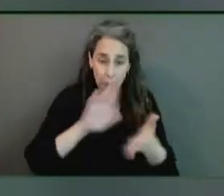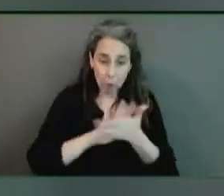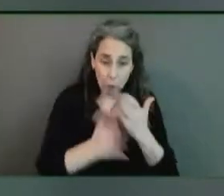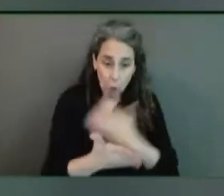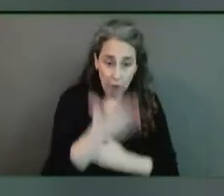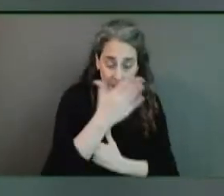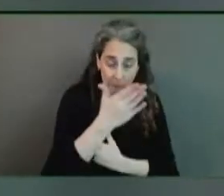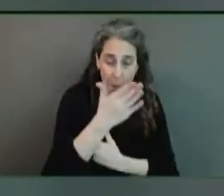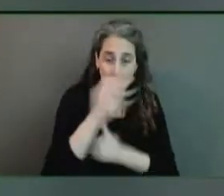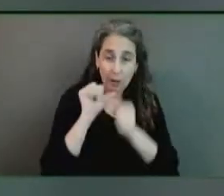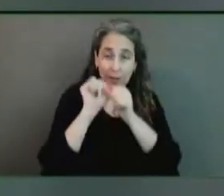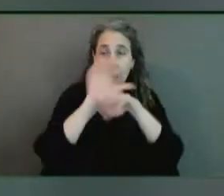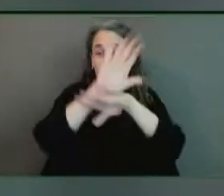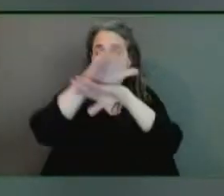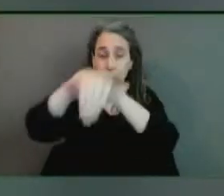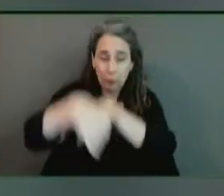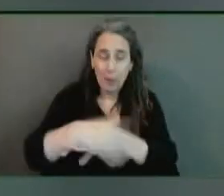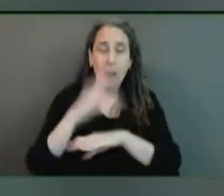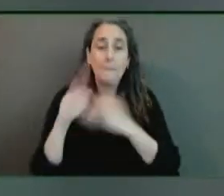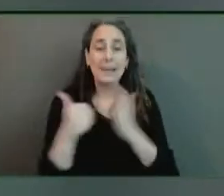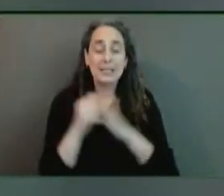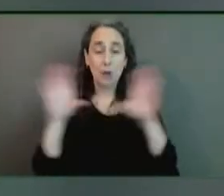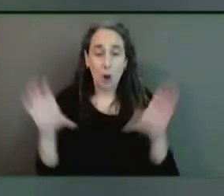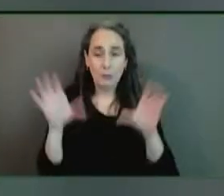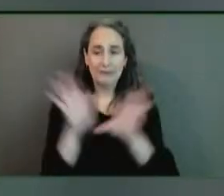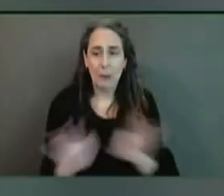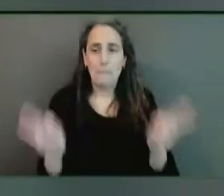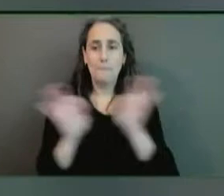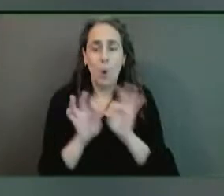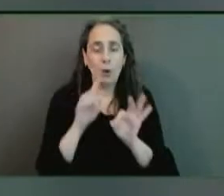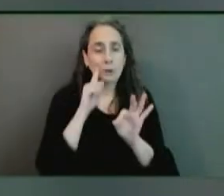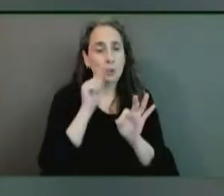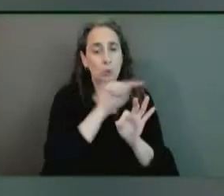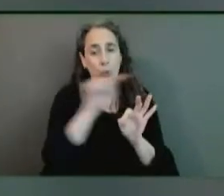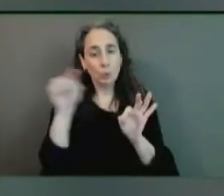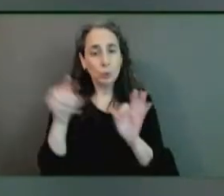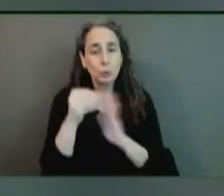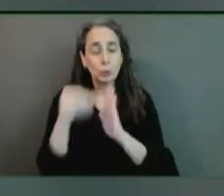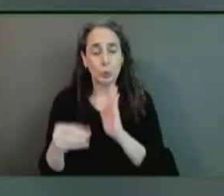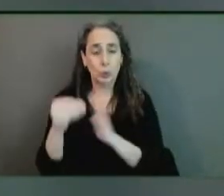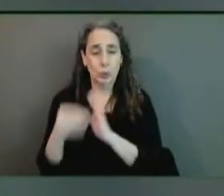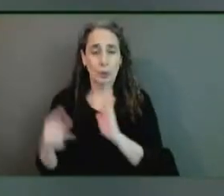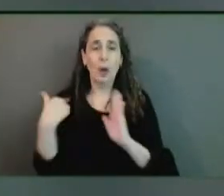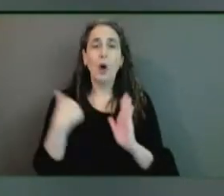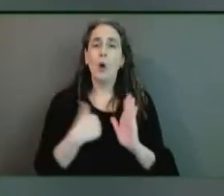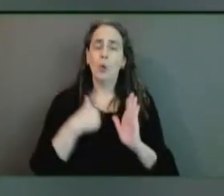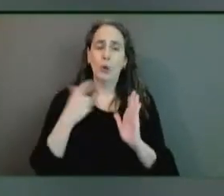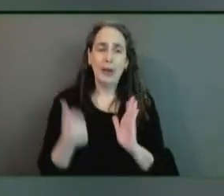that. Because many of our students they come to school in the morning and they stayed throughout the evening because